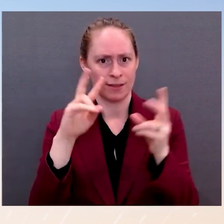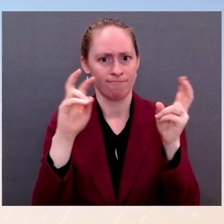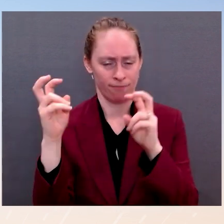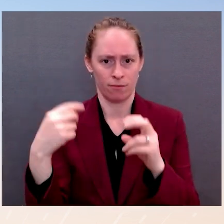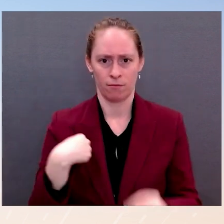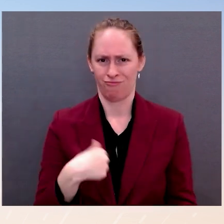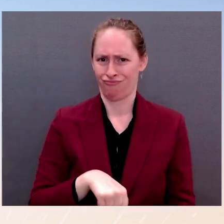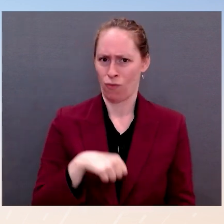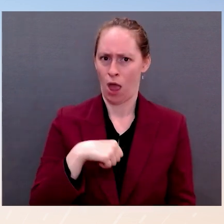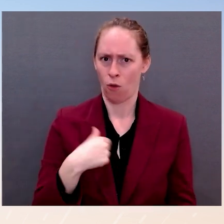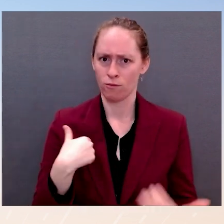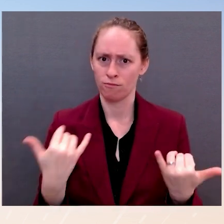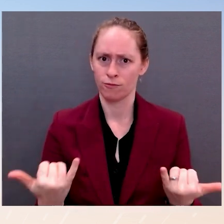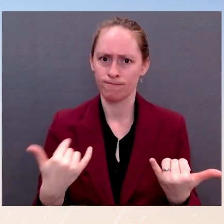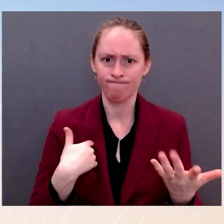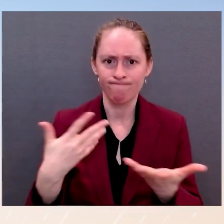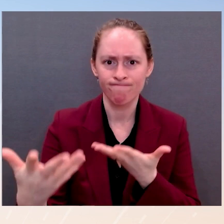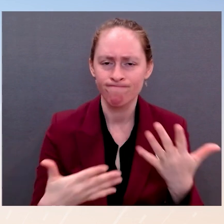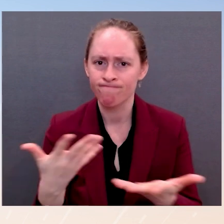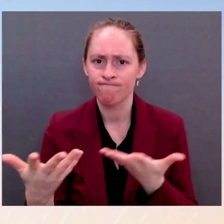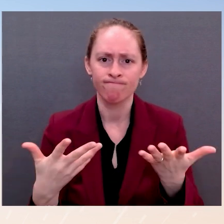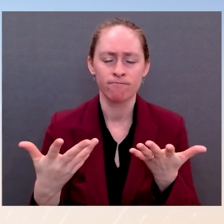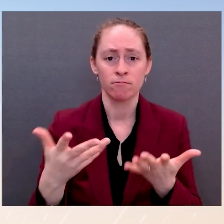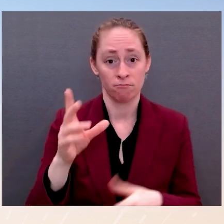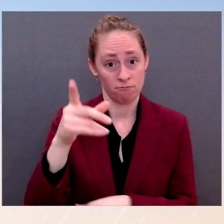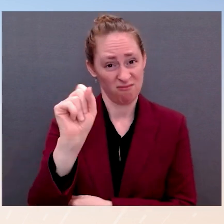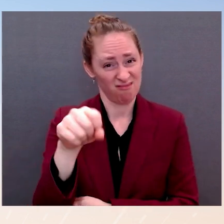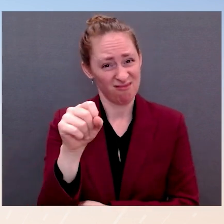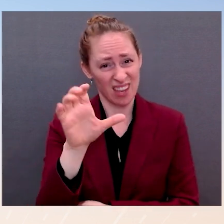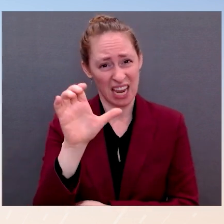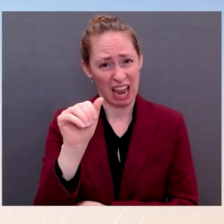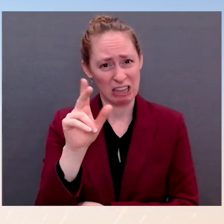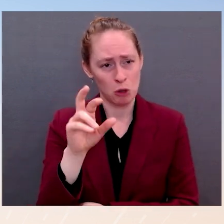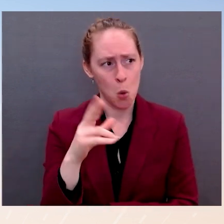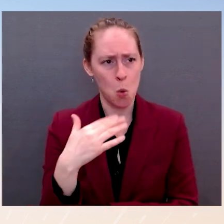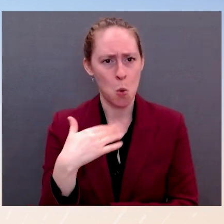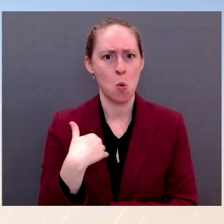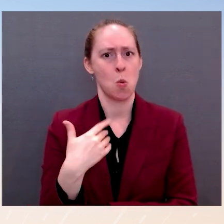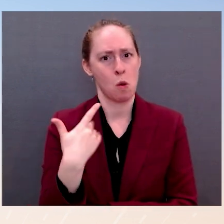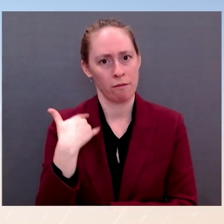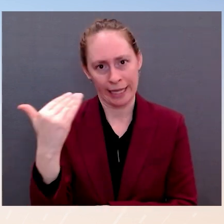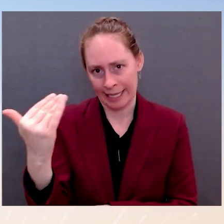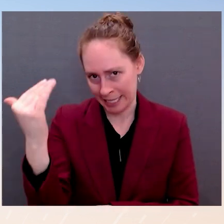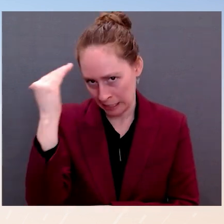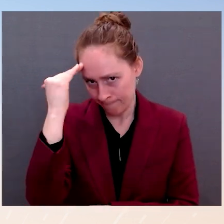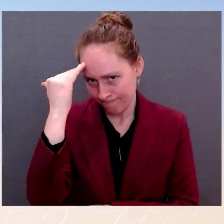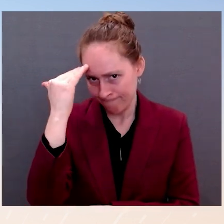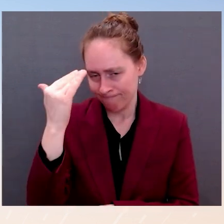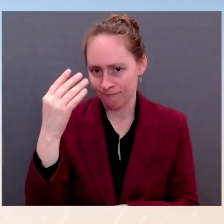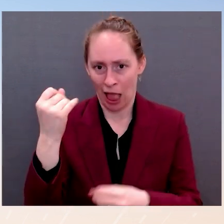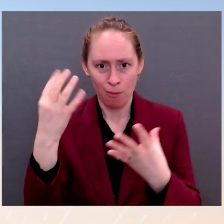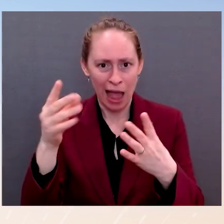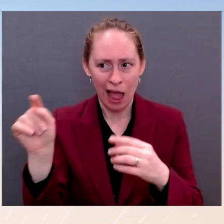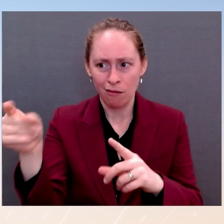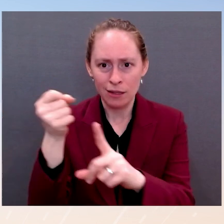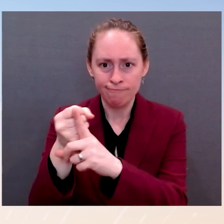because, you know, cancer is personal. There is not one of us who has not been touched by cancer, either.